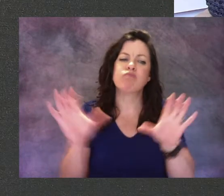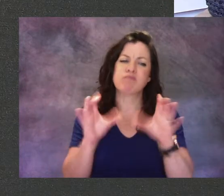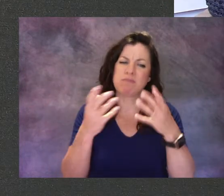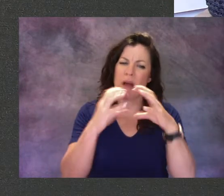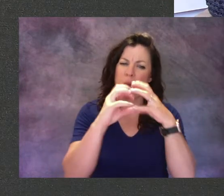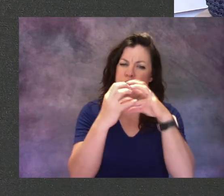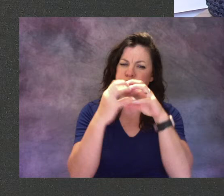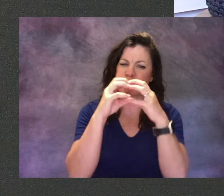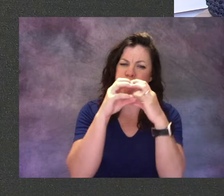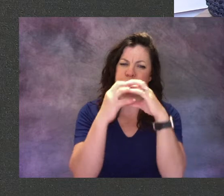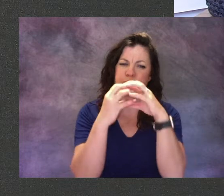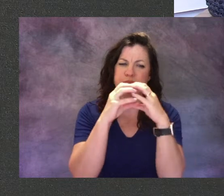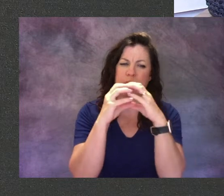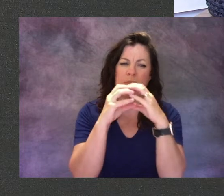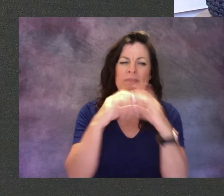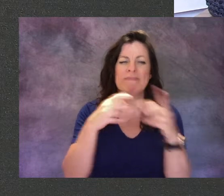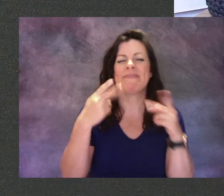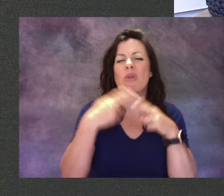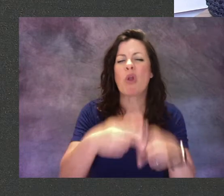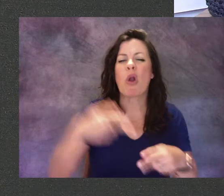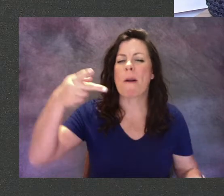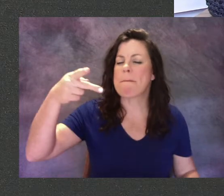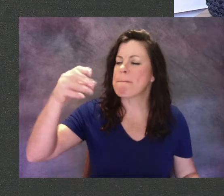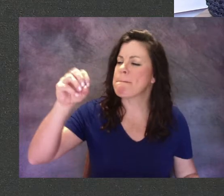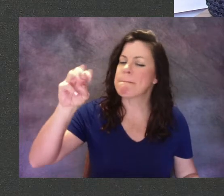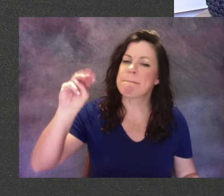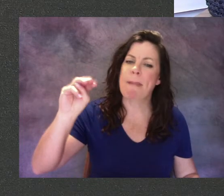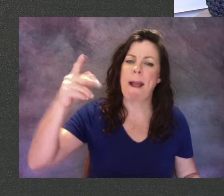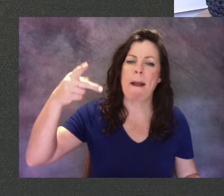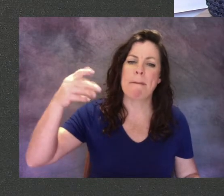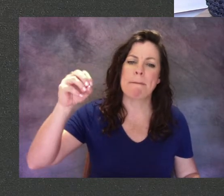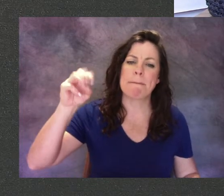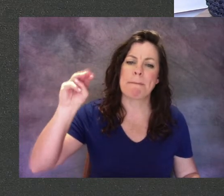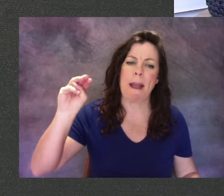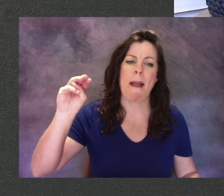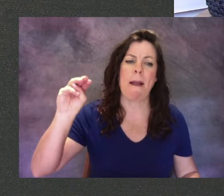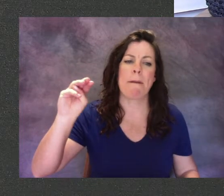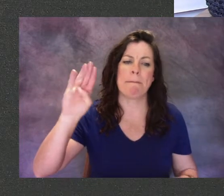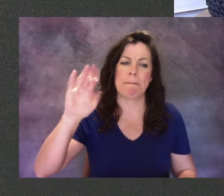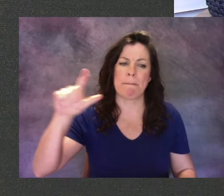colored stuffy balls. We call them critters in my class.